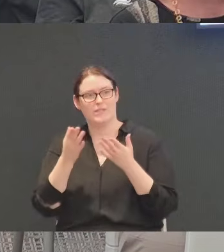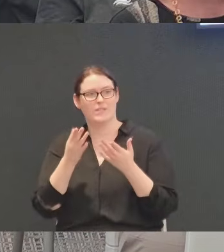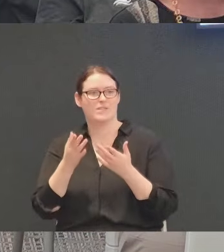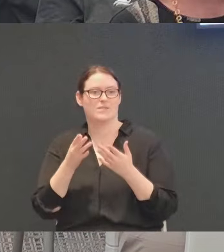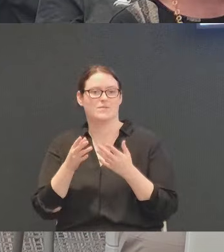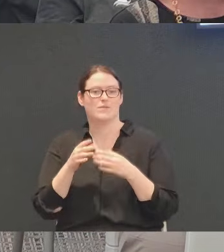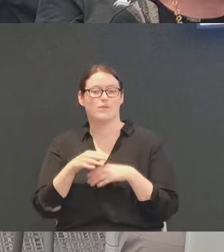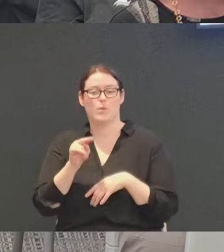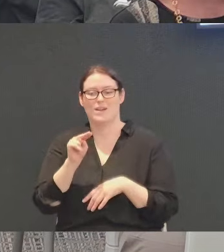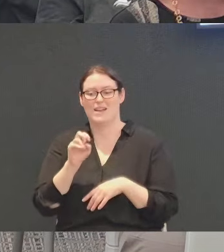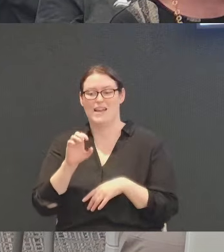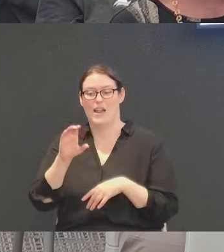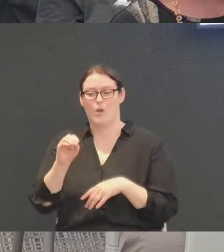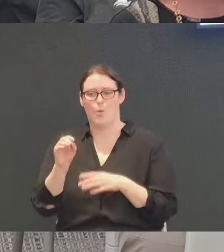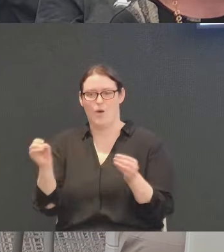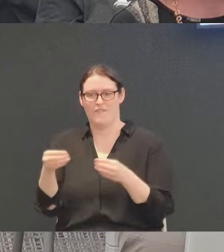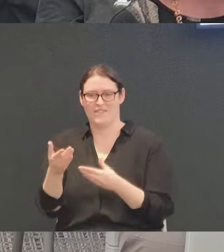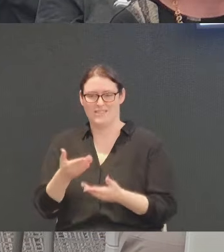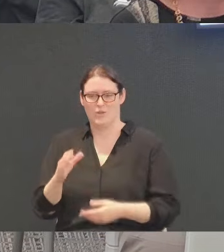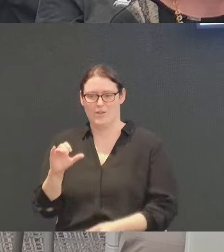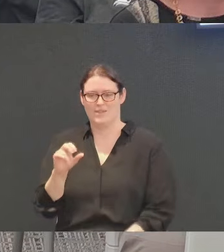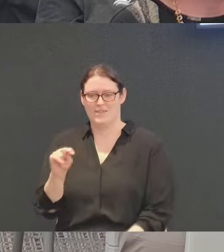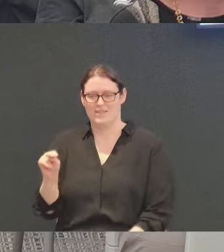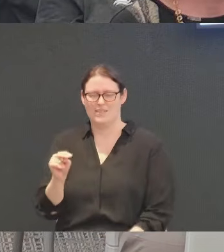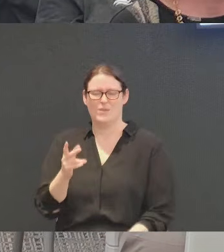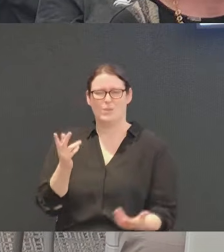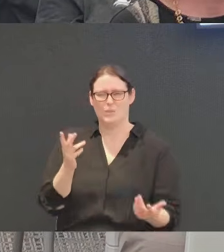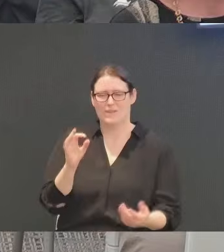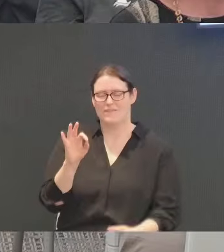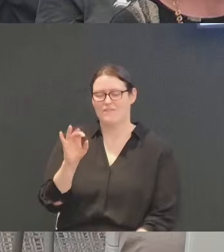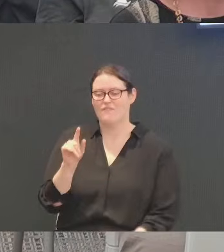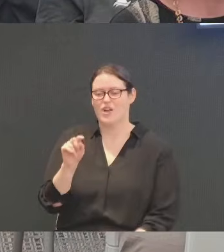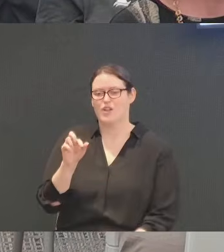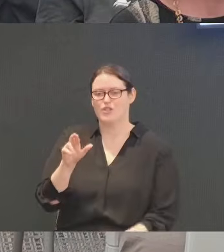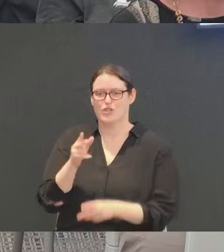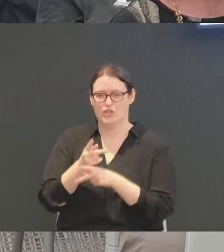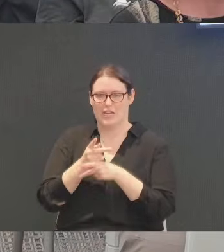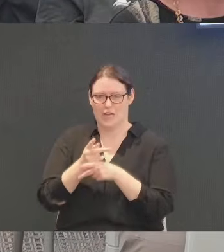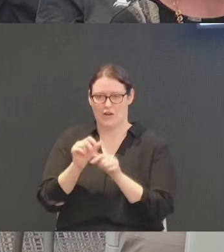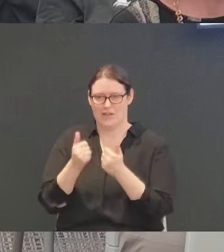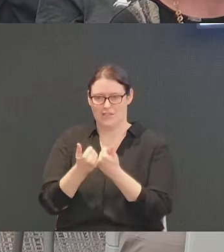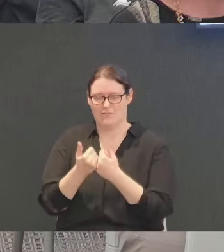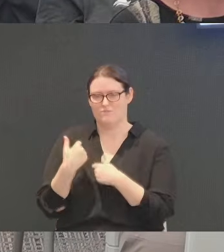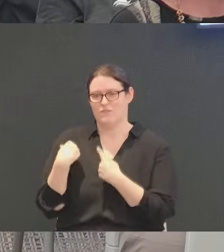Necco office. Necco is a foster care agency that is celebrating 30 years of helping to change the